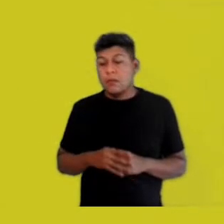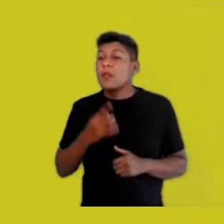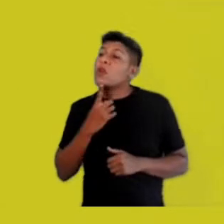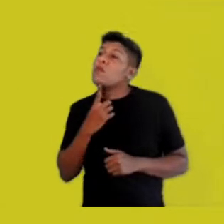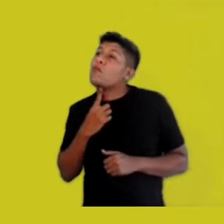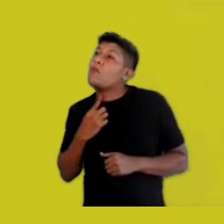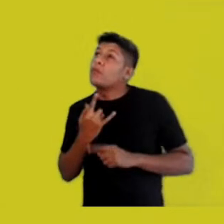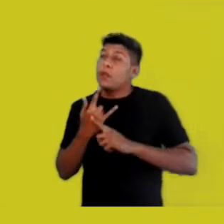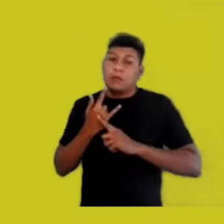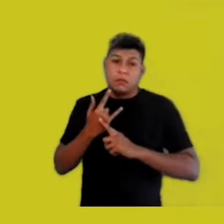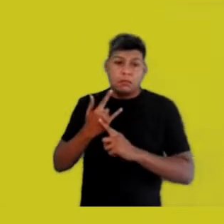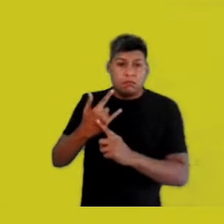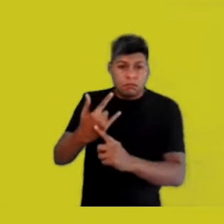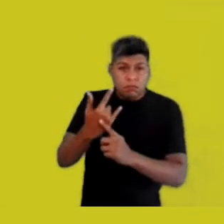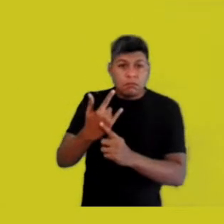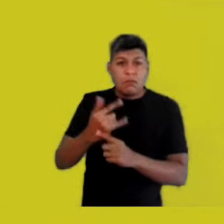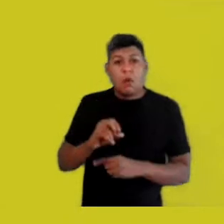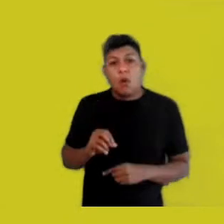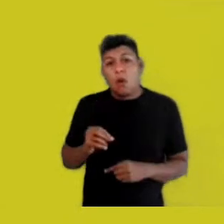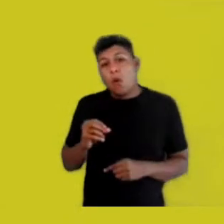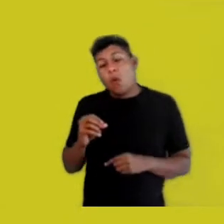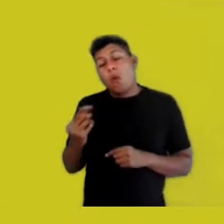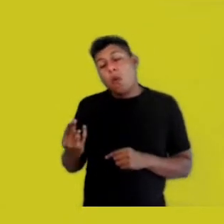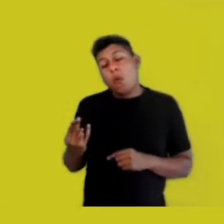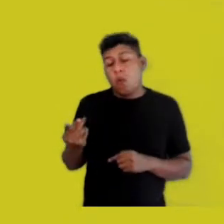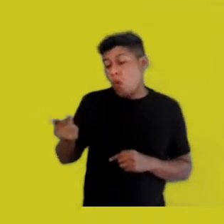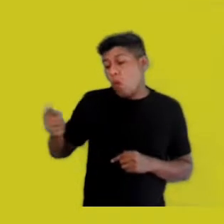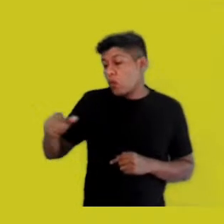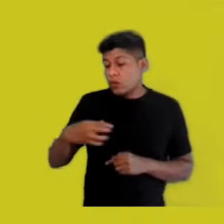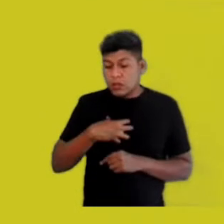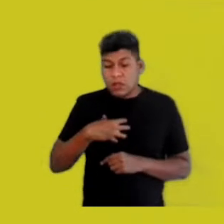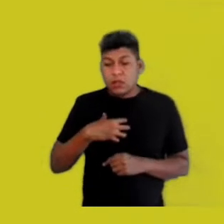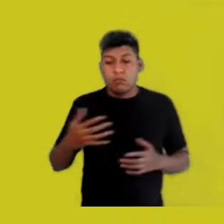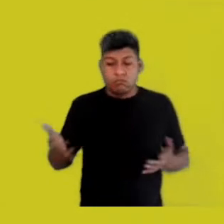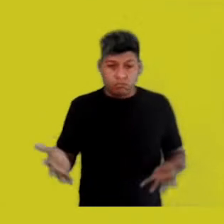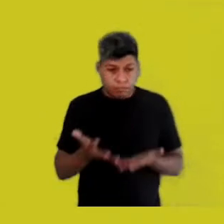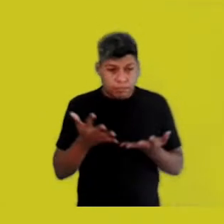and much more like other forms of knowledge production and existence.